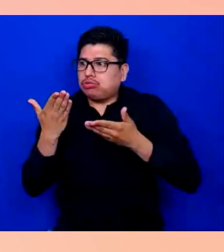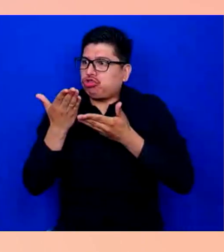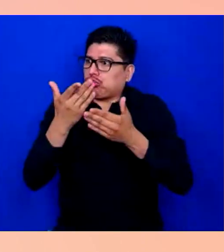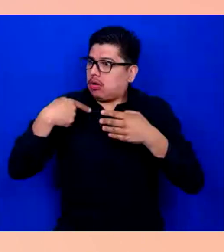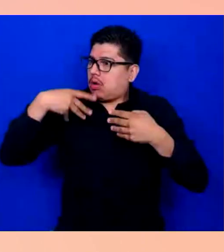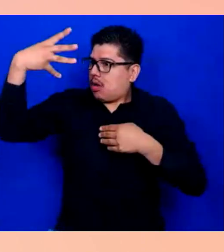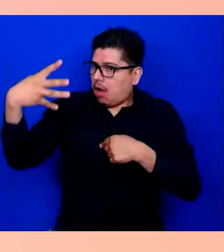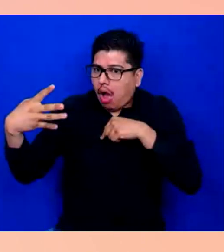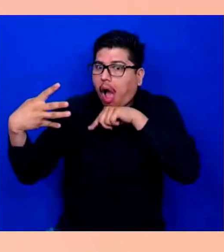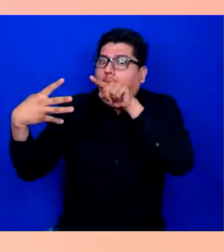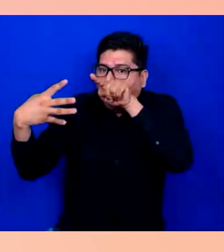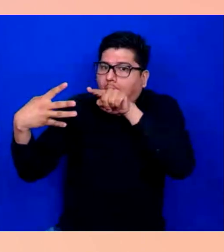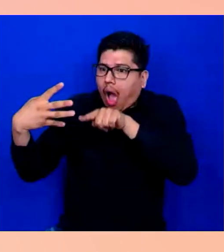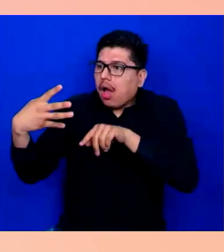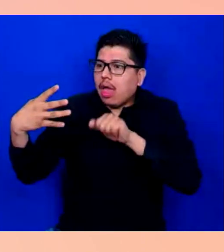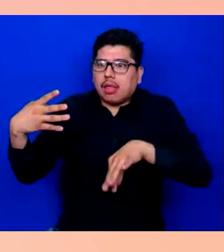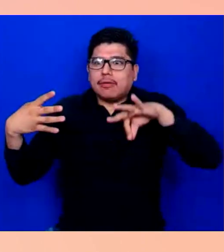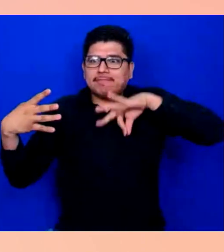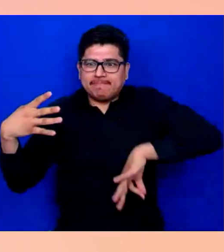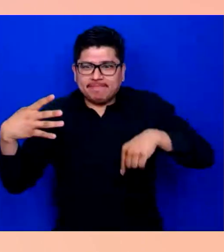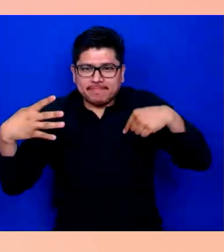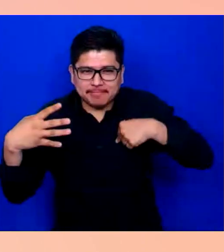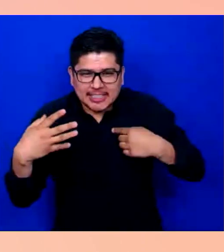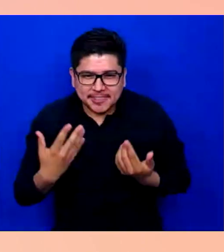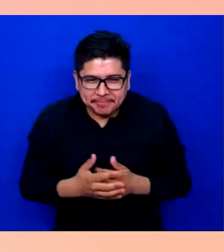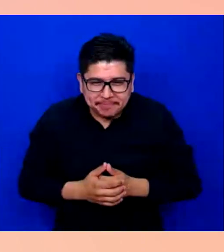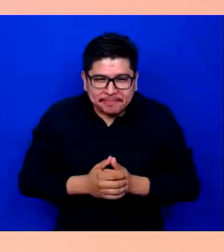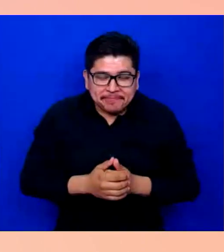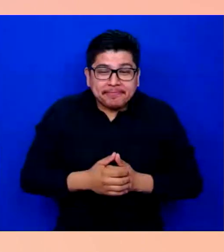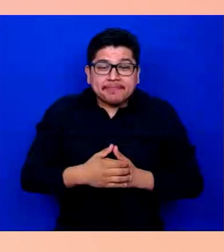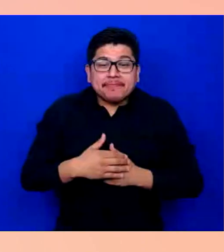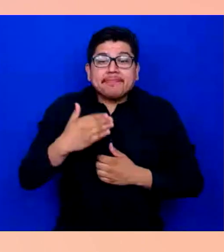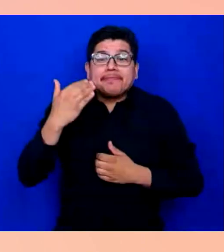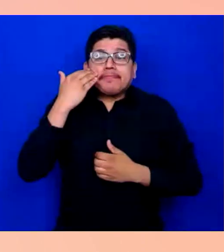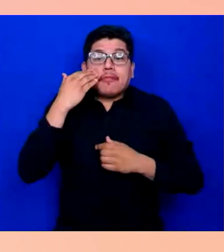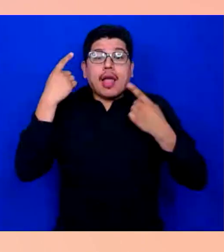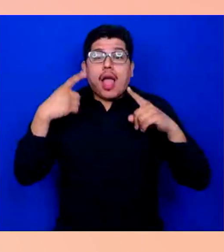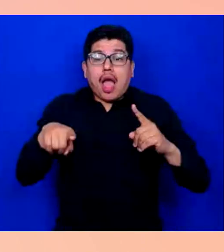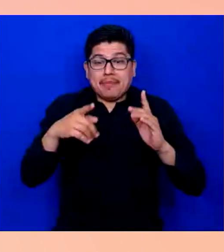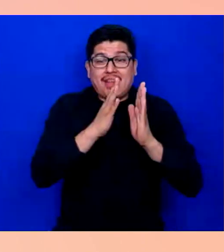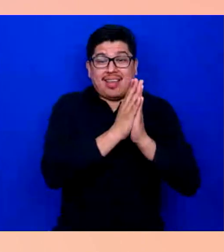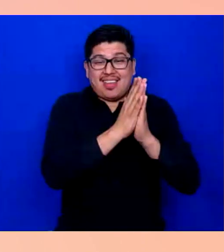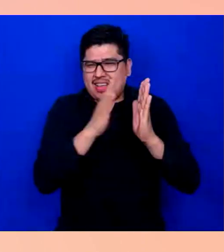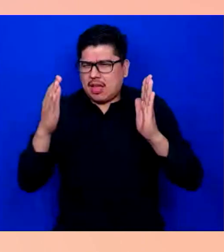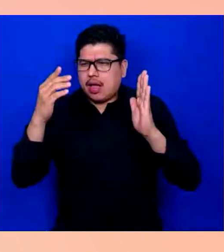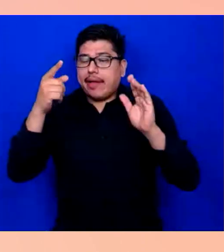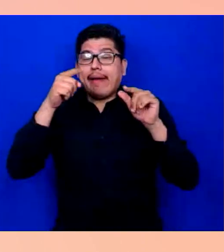For the parameter that didn't auto-populate, when I comma, IntelliCode auto